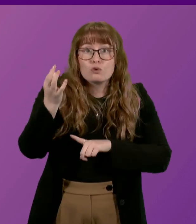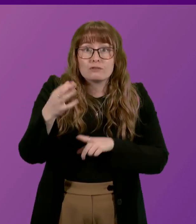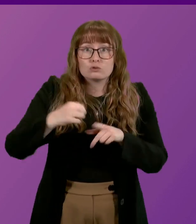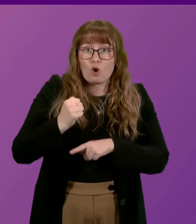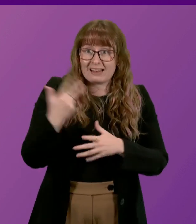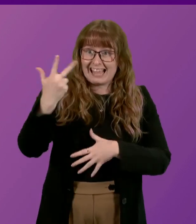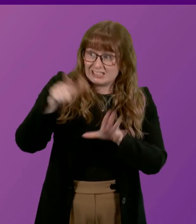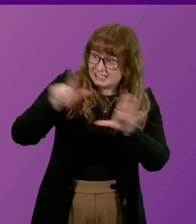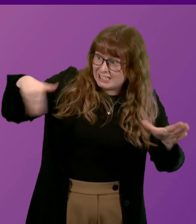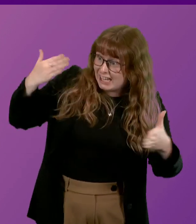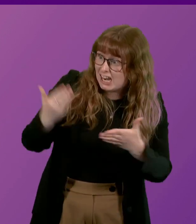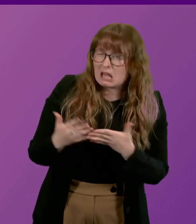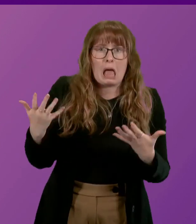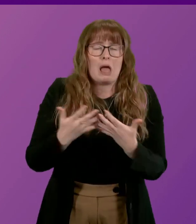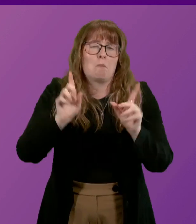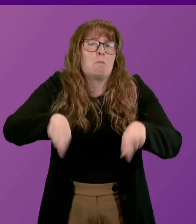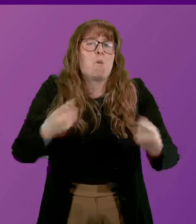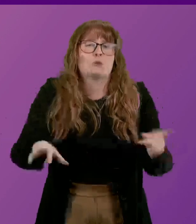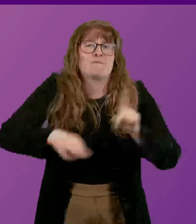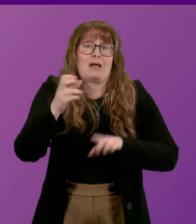what chance does he have of coming up with something now?